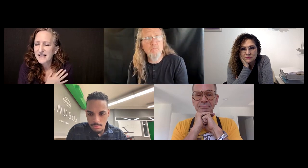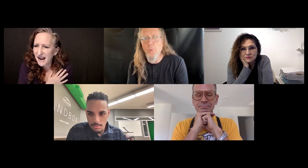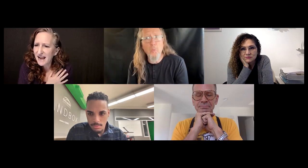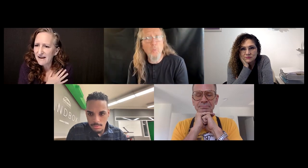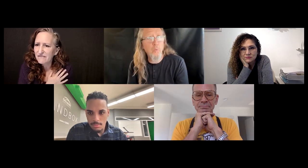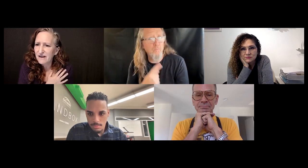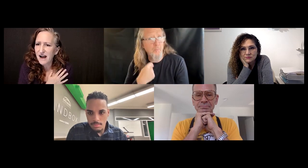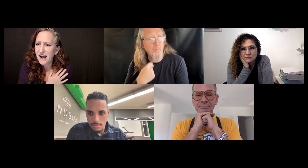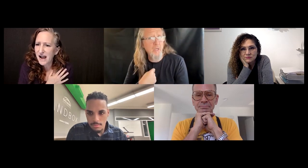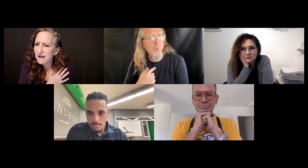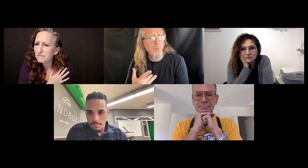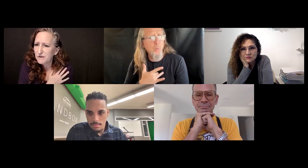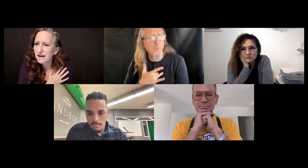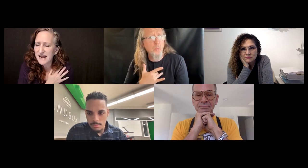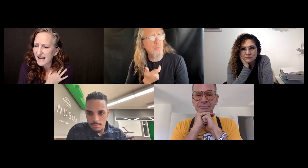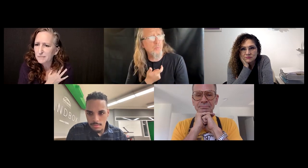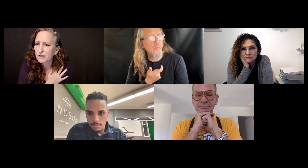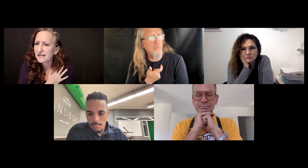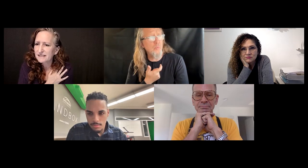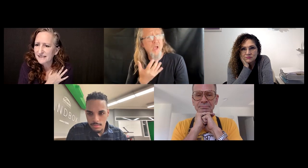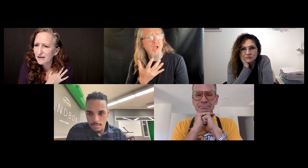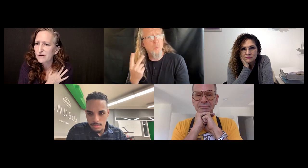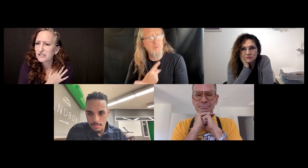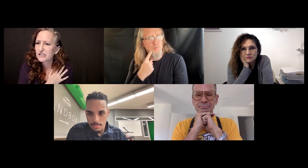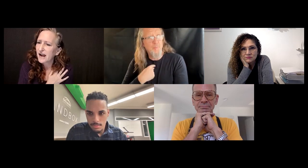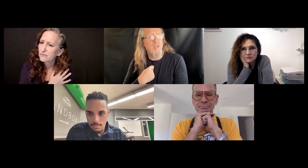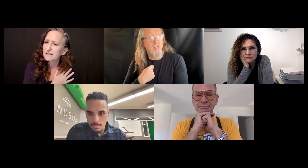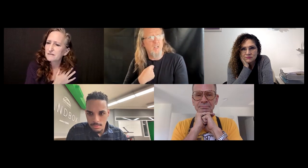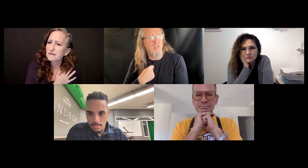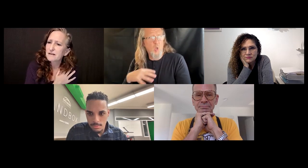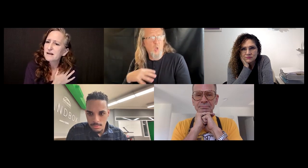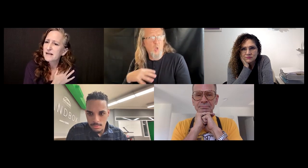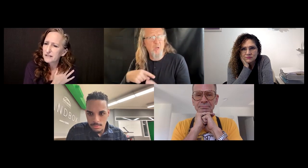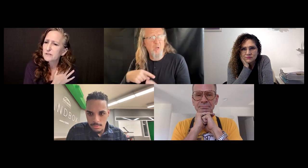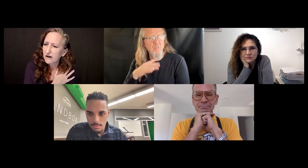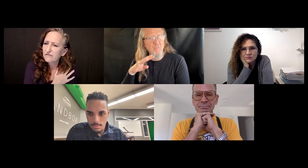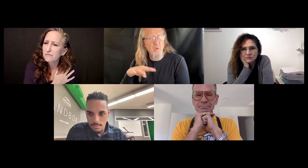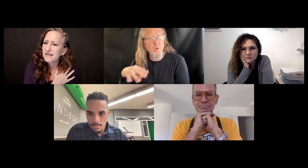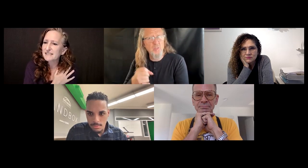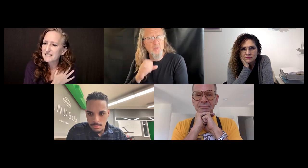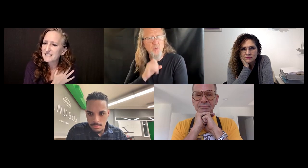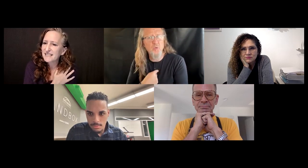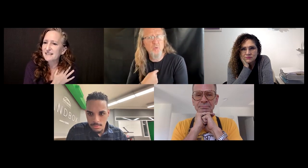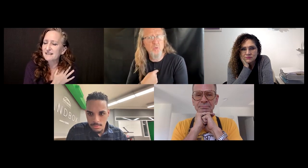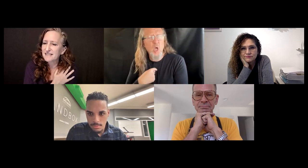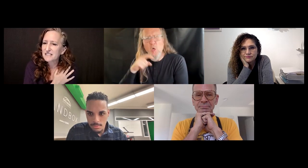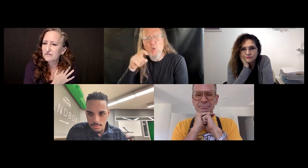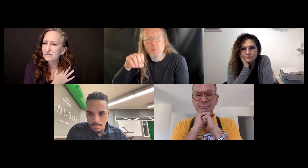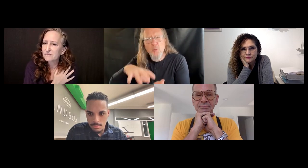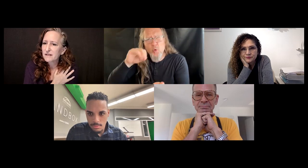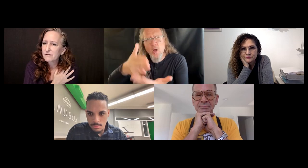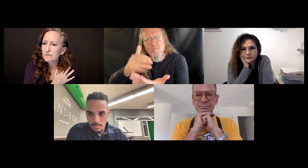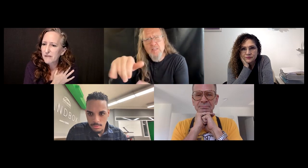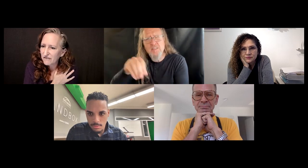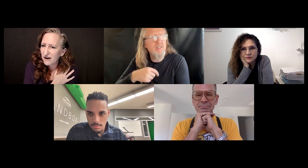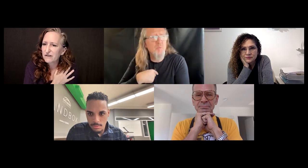I have. I am an expert in language. I was. This was hard for me to see this with my father.